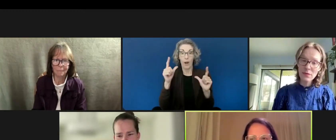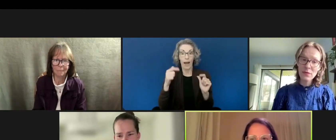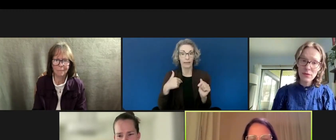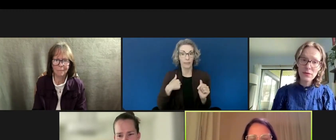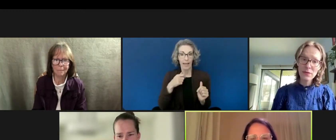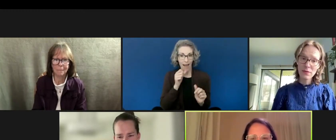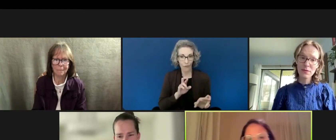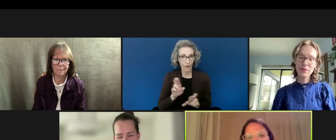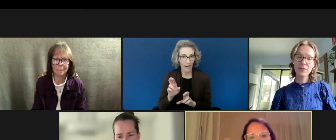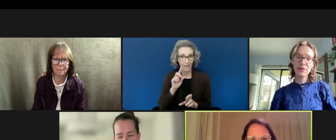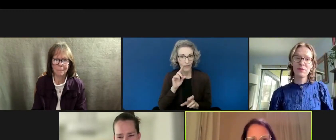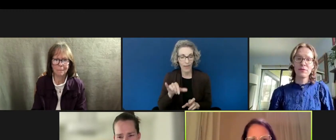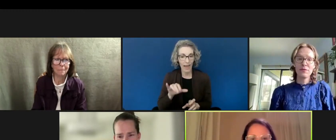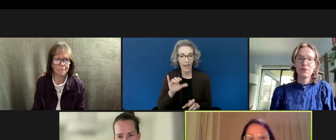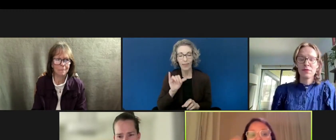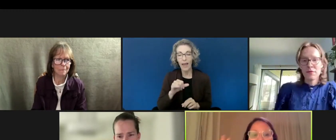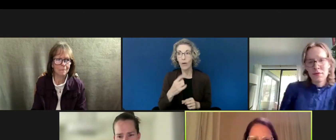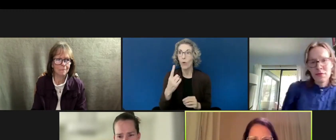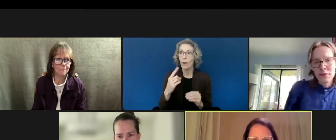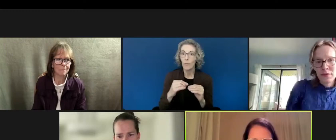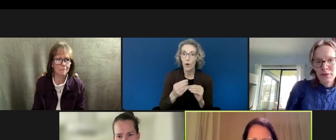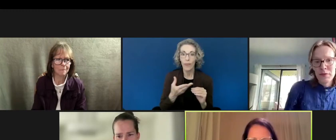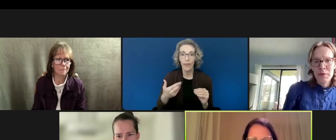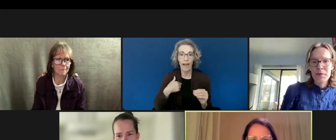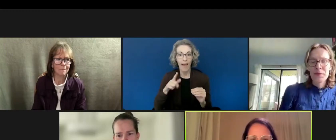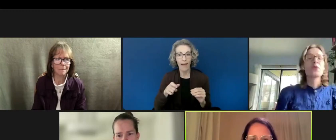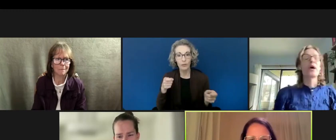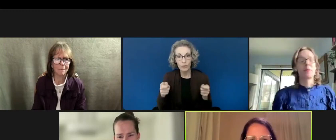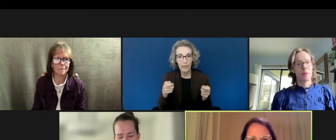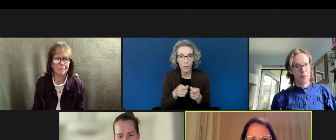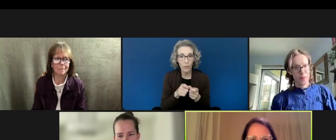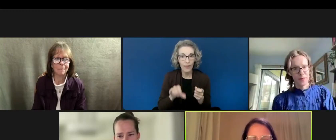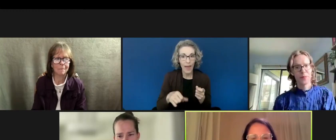And it's another thing I have to deal with right now,